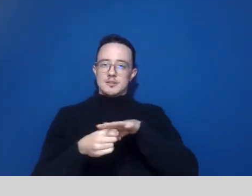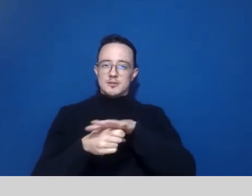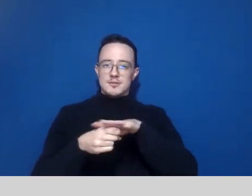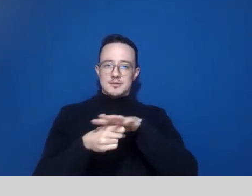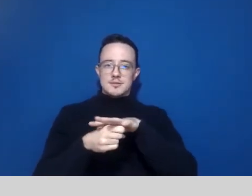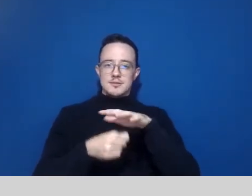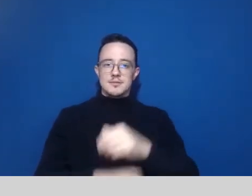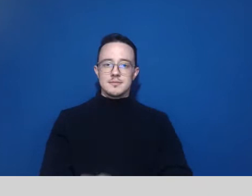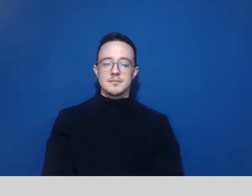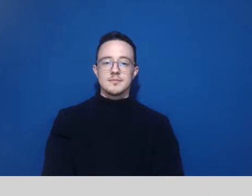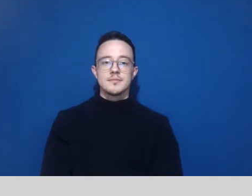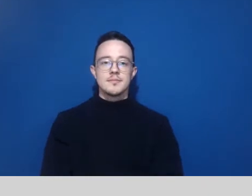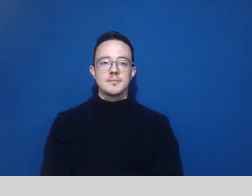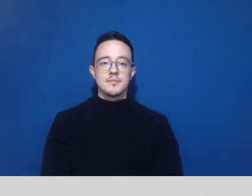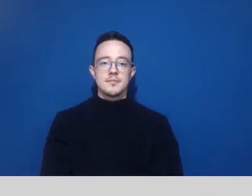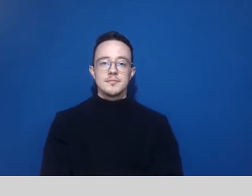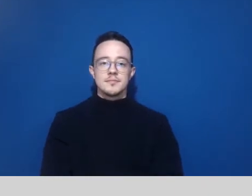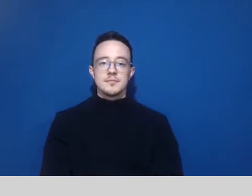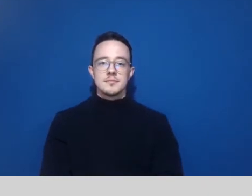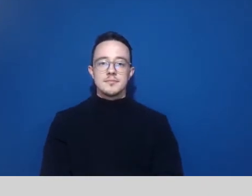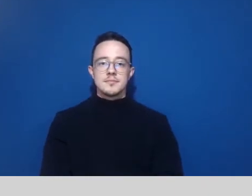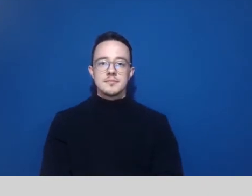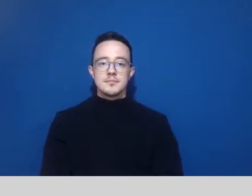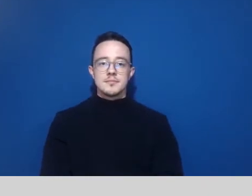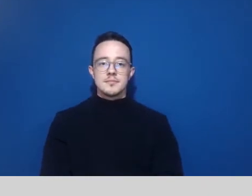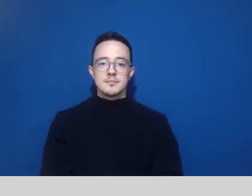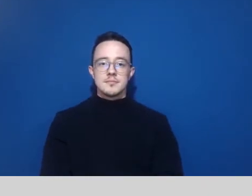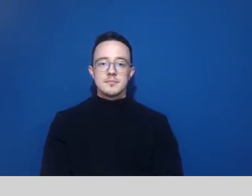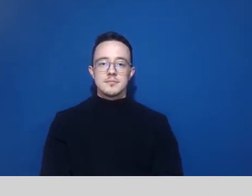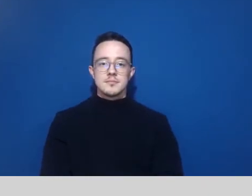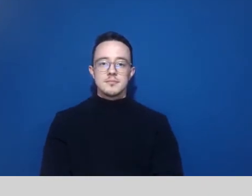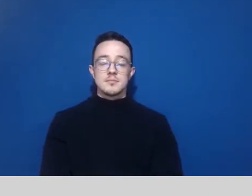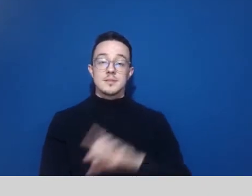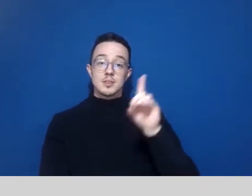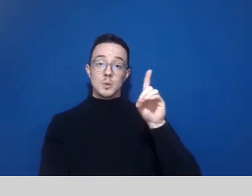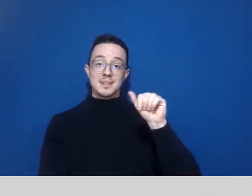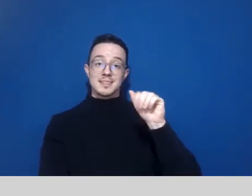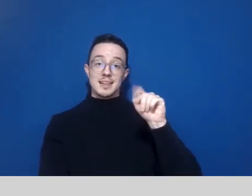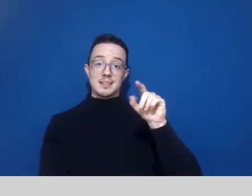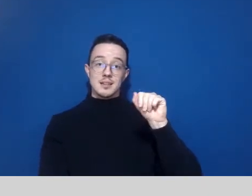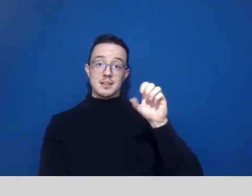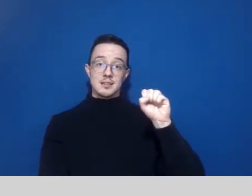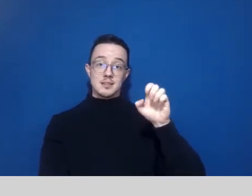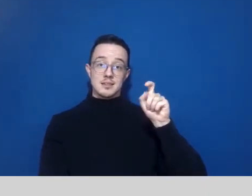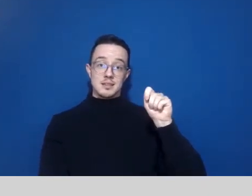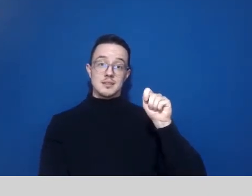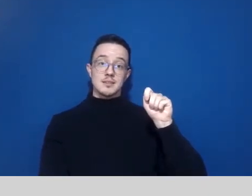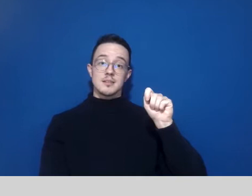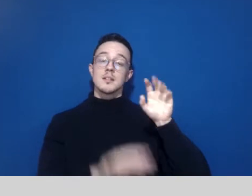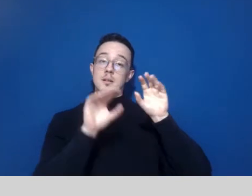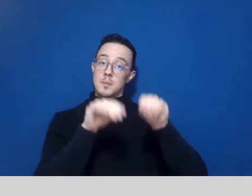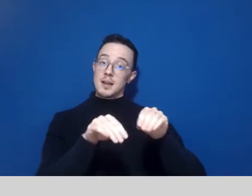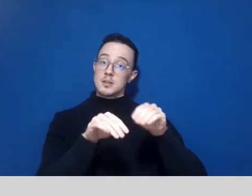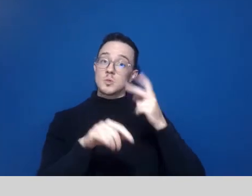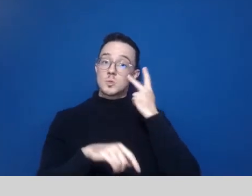there have been 80 deaths reported in 8,100 cases. You saw a Datasette plugin earlier when I installed the Bplist plugin.